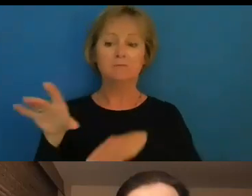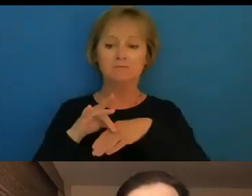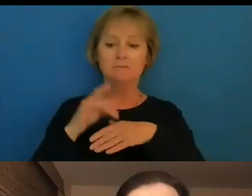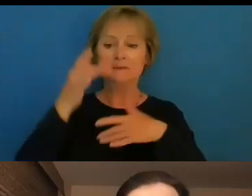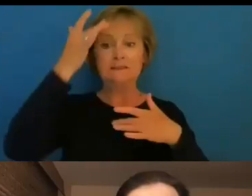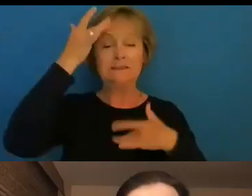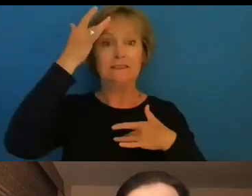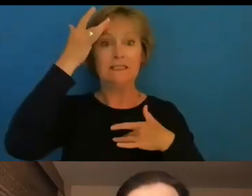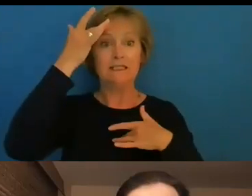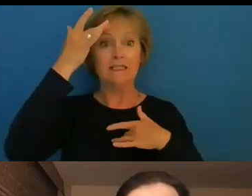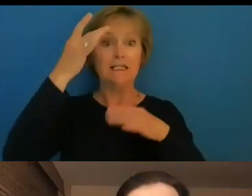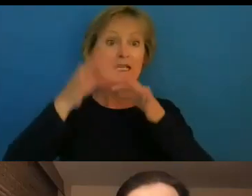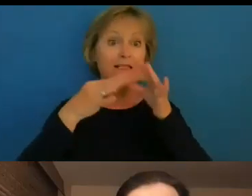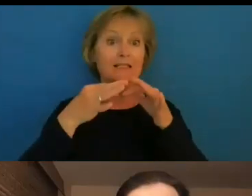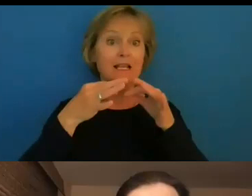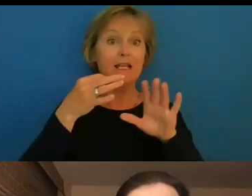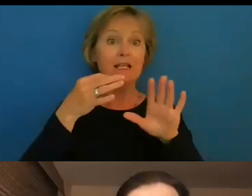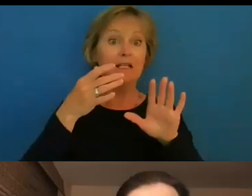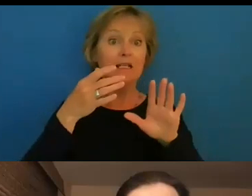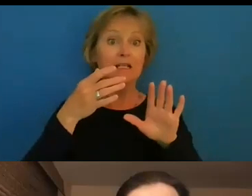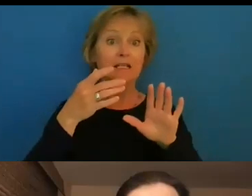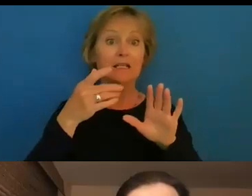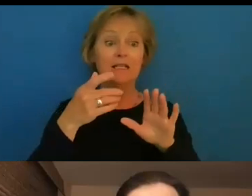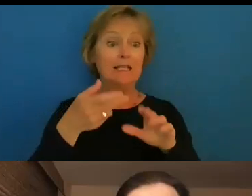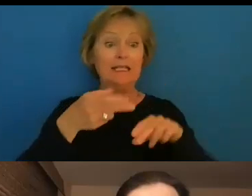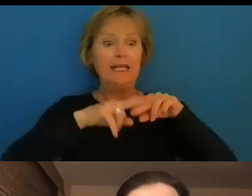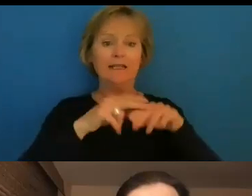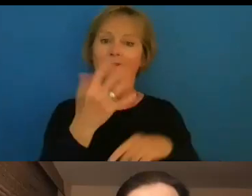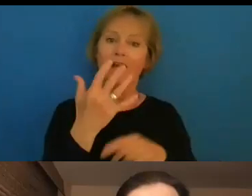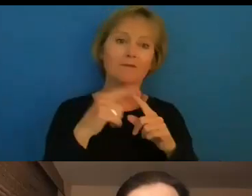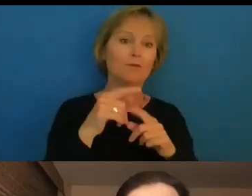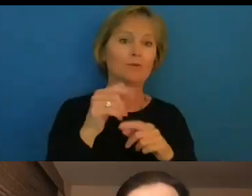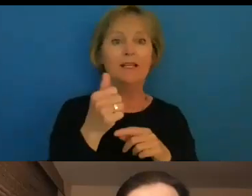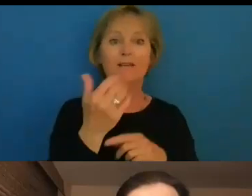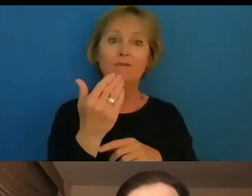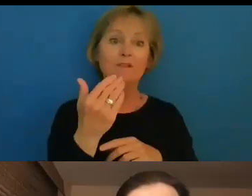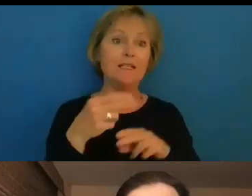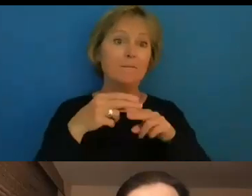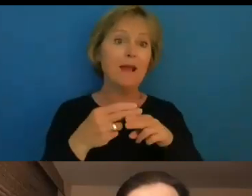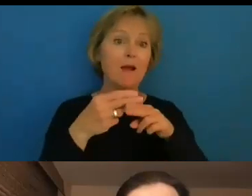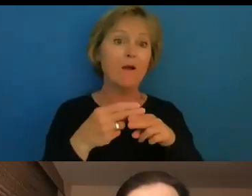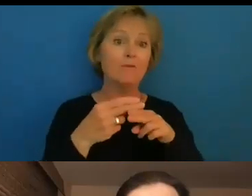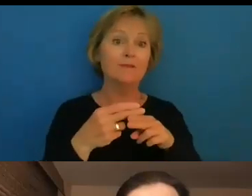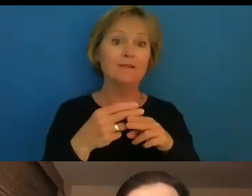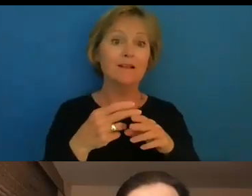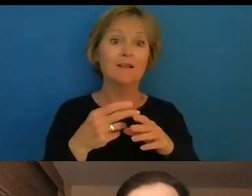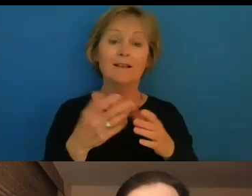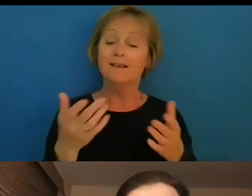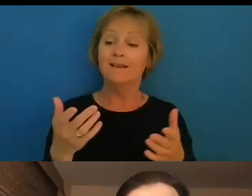than, God forbid, gain 5, 10, 15 pounds, and it's just kind of a